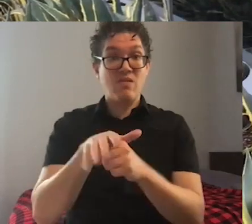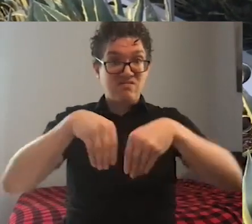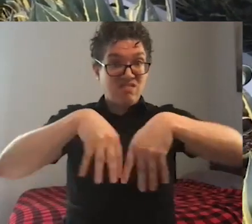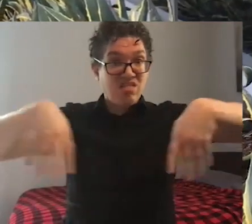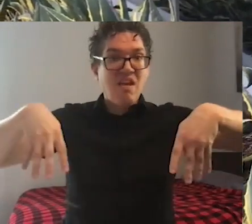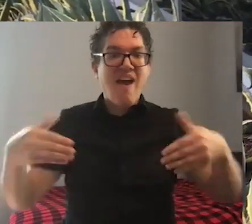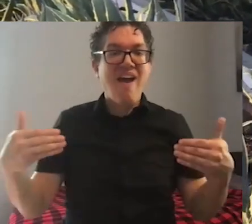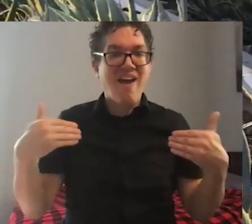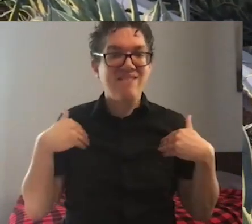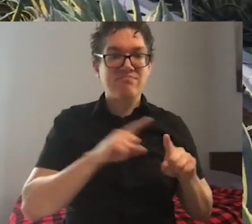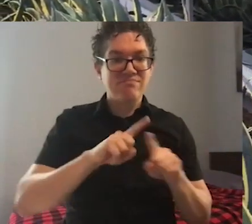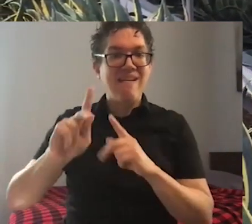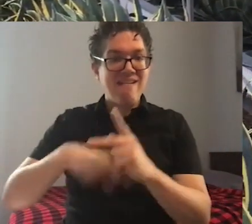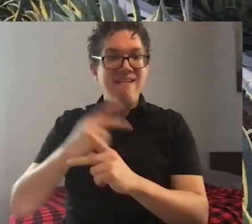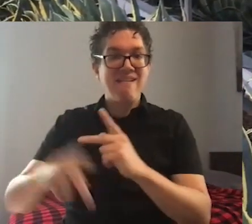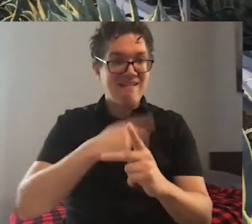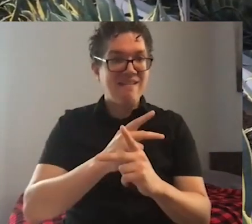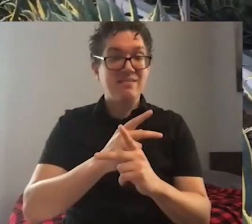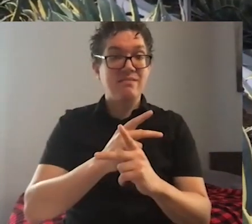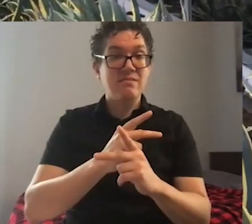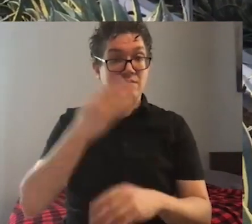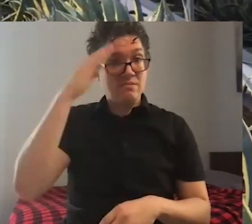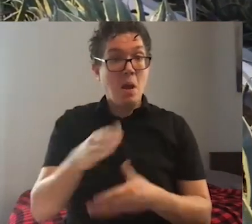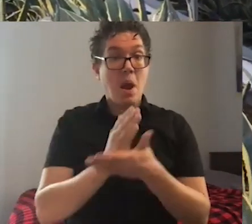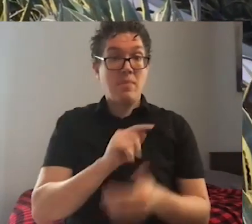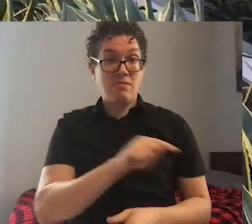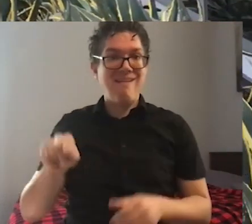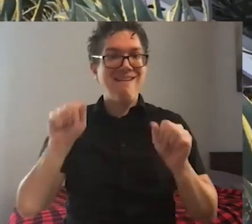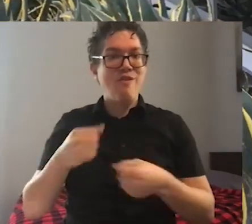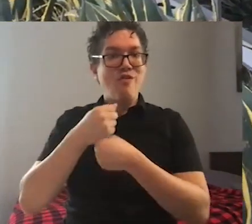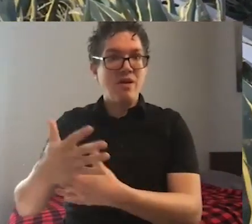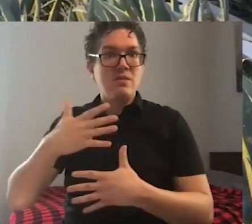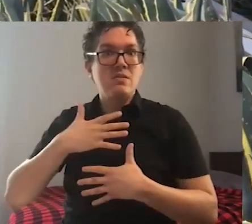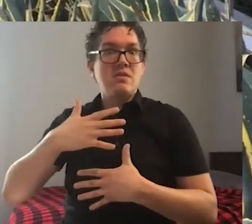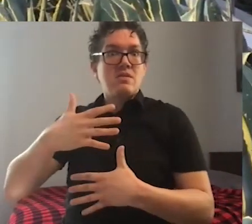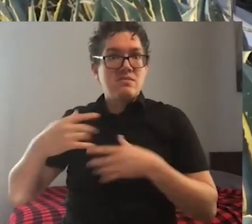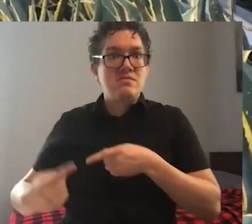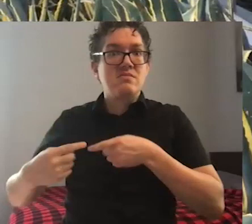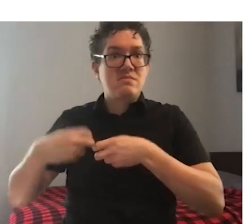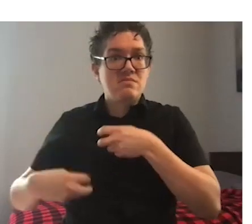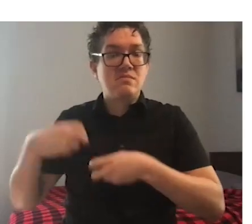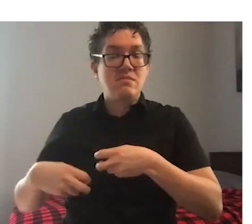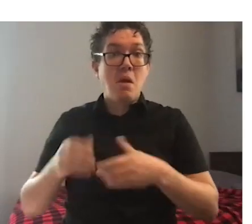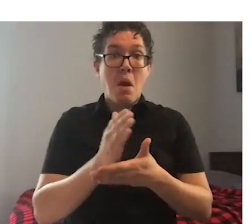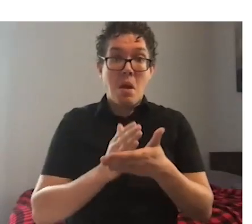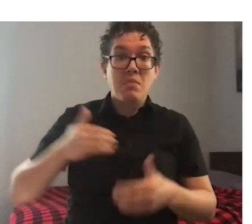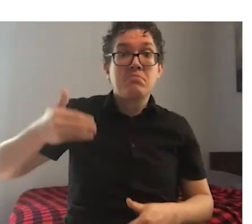There are different types of coronaviruses that cause respiratory and sometimes gastrointestinal symptoms.